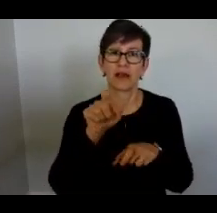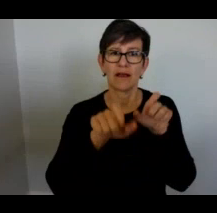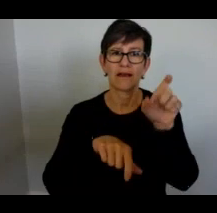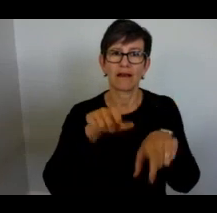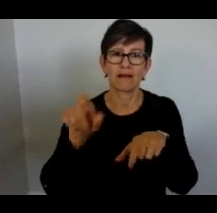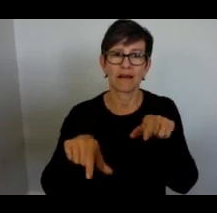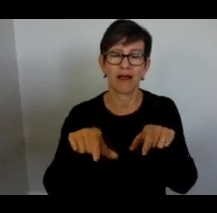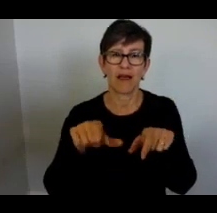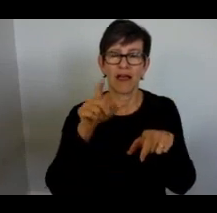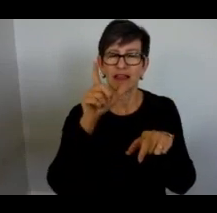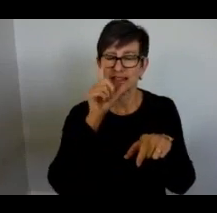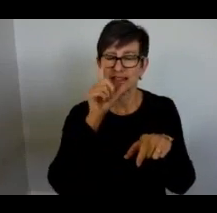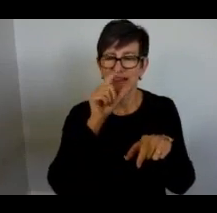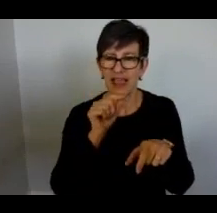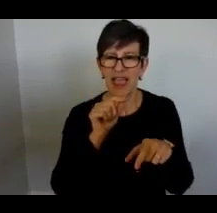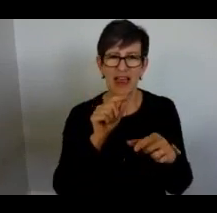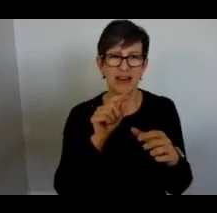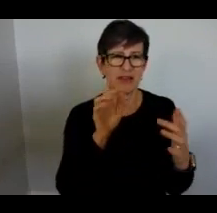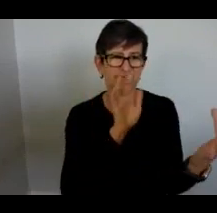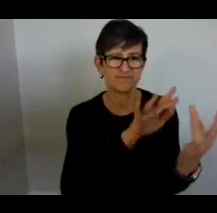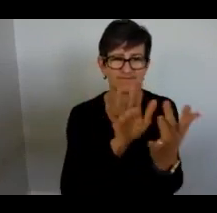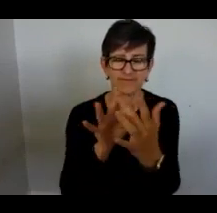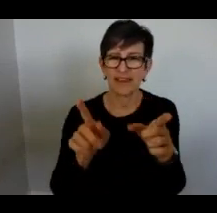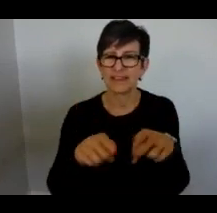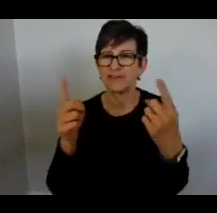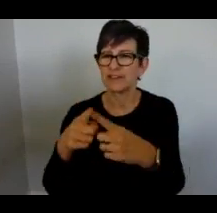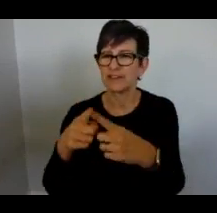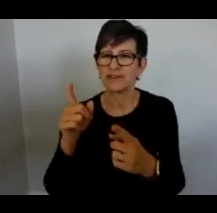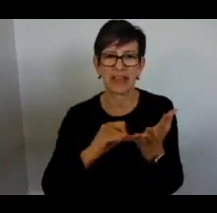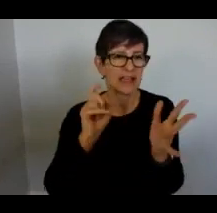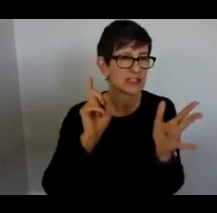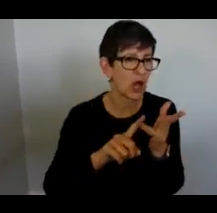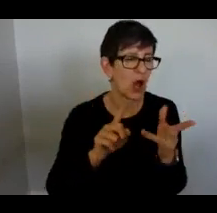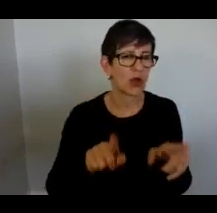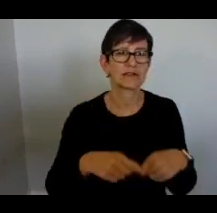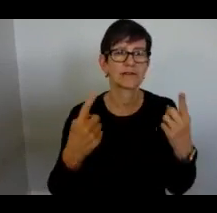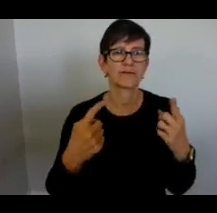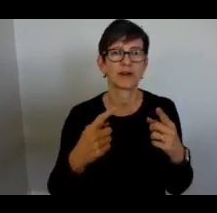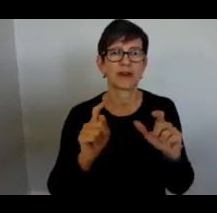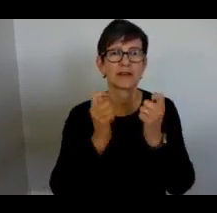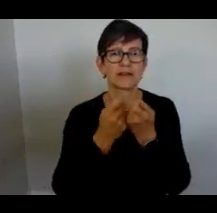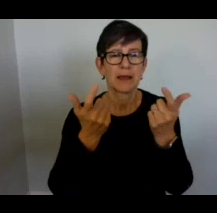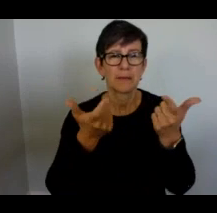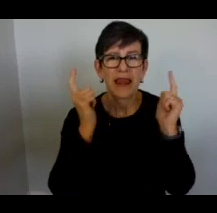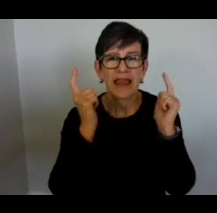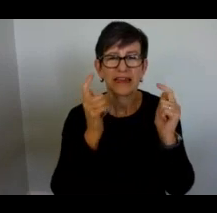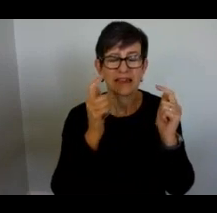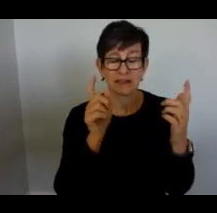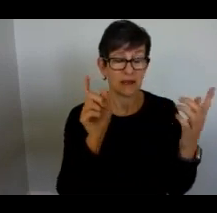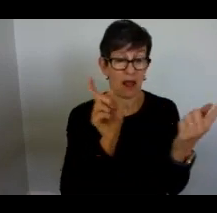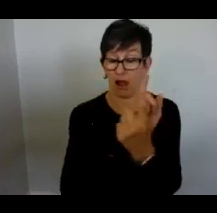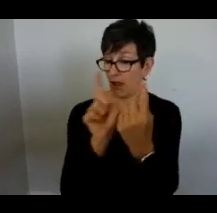CSOs and team leaders throughout a process but Ese very clearly elaborated that depends on where they